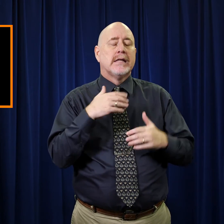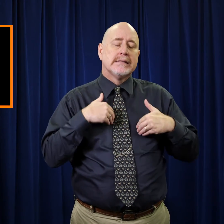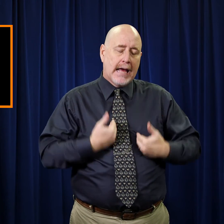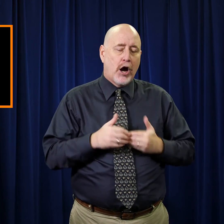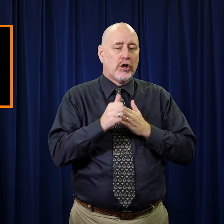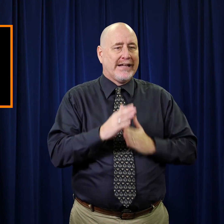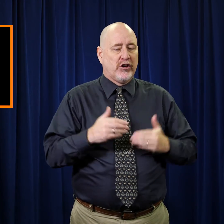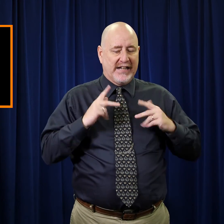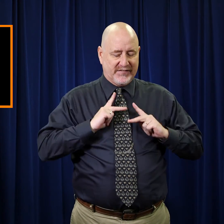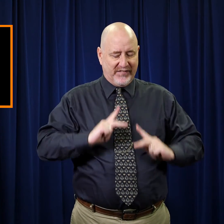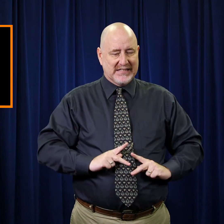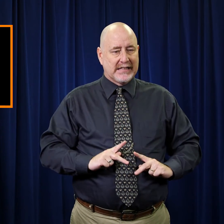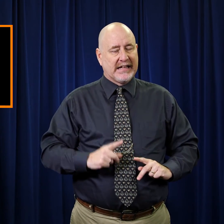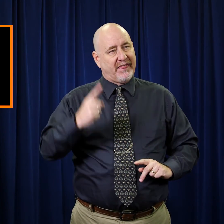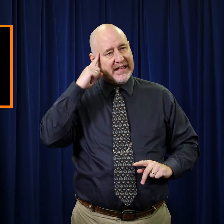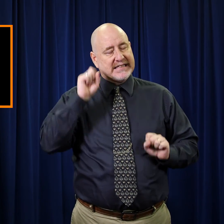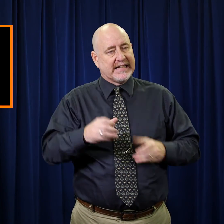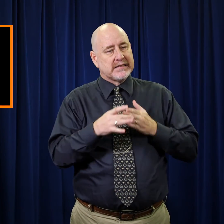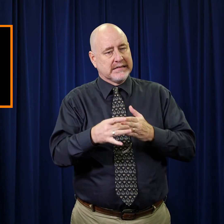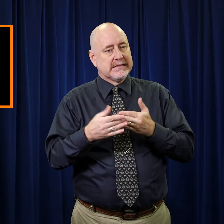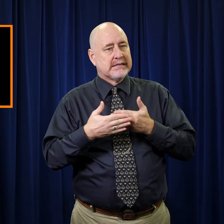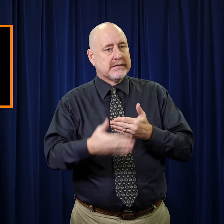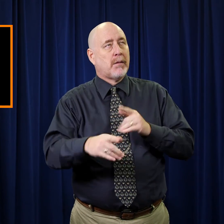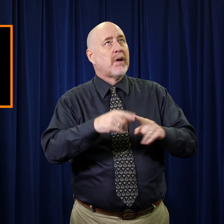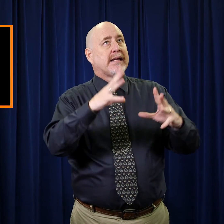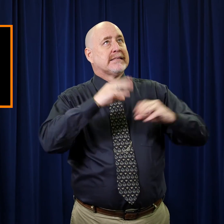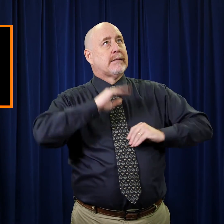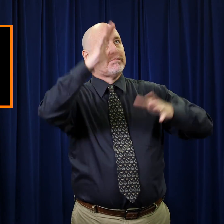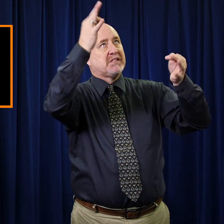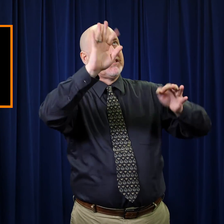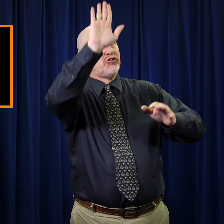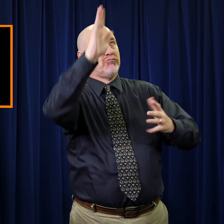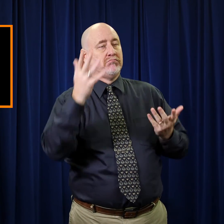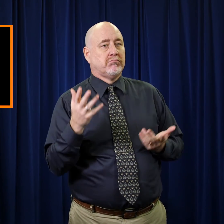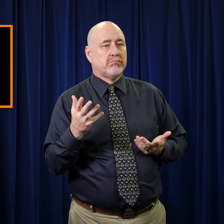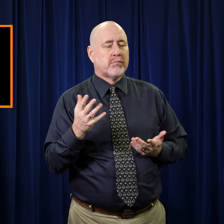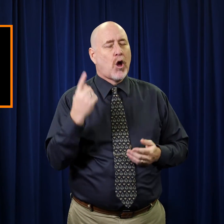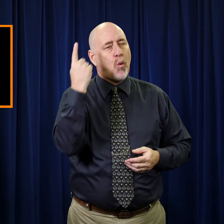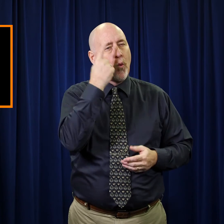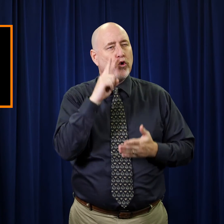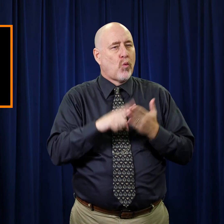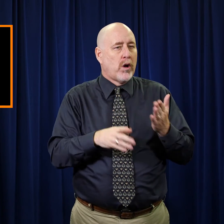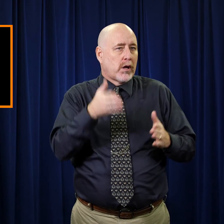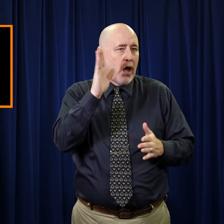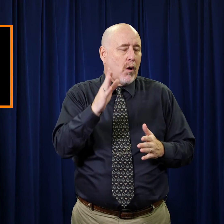He's a weary leader. He physically feels he could still go on, but he accepts God's decision. I wonder